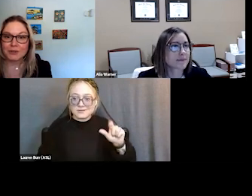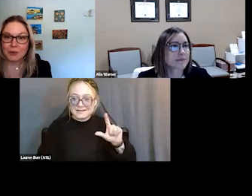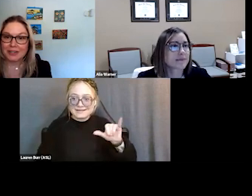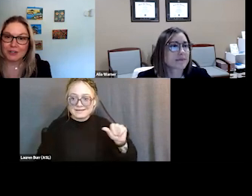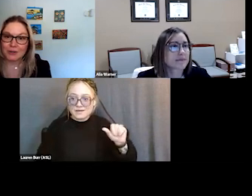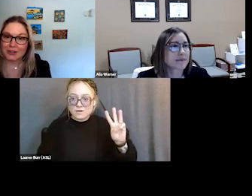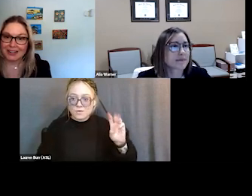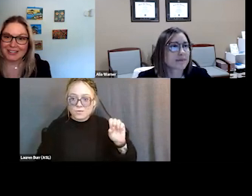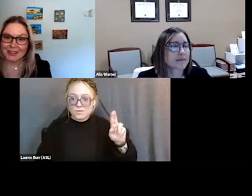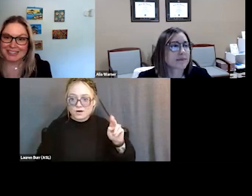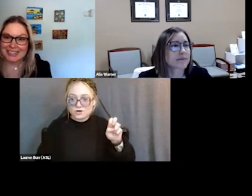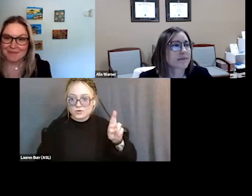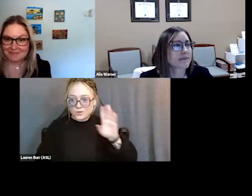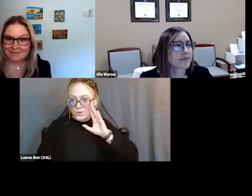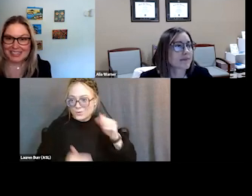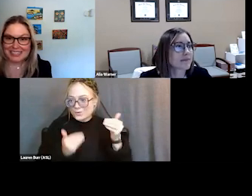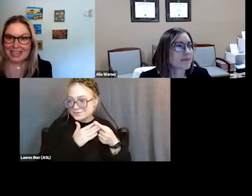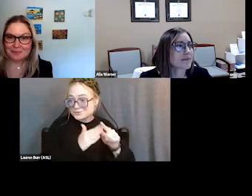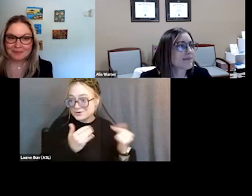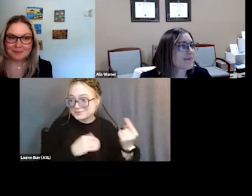who's going to get us started today. Thanks, Alia.